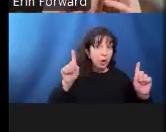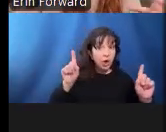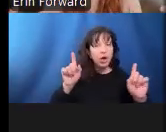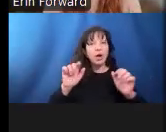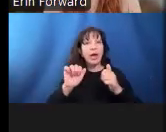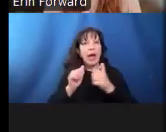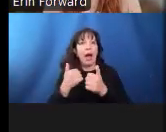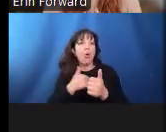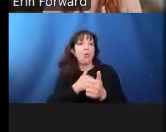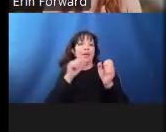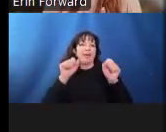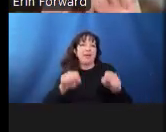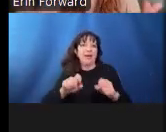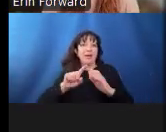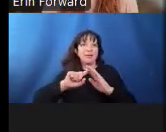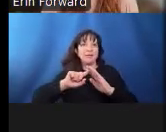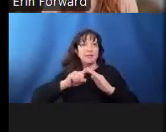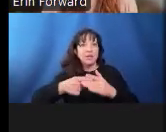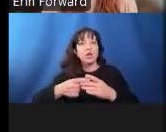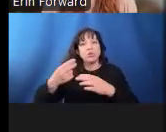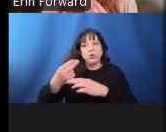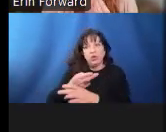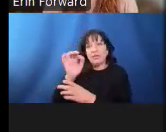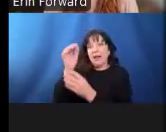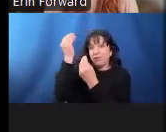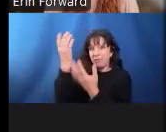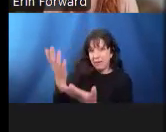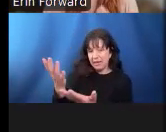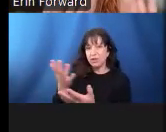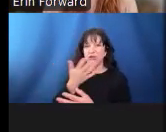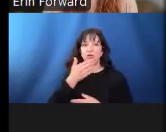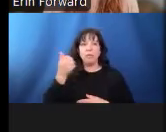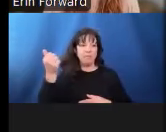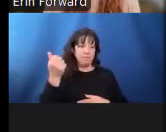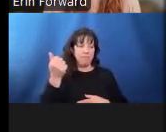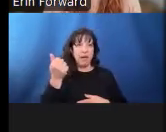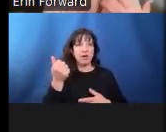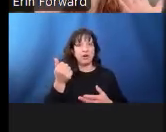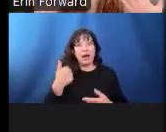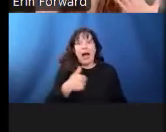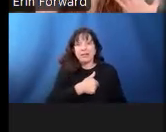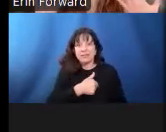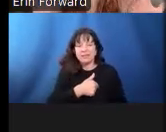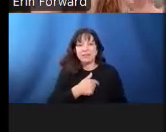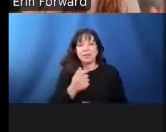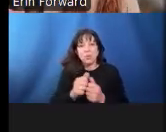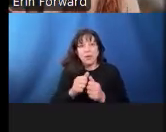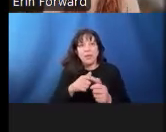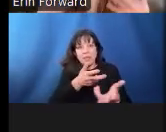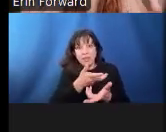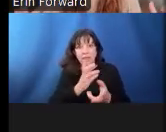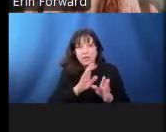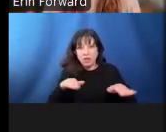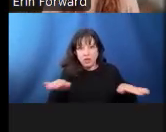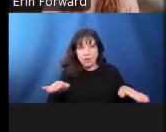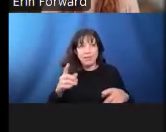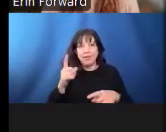can start to use that information to better us, especially with the children that aren't able to express that